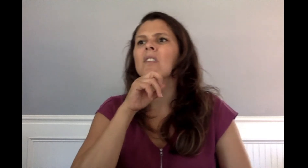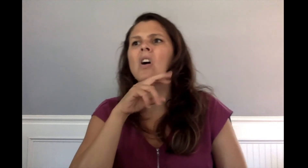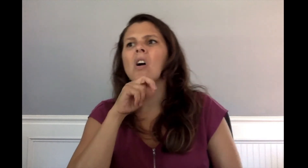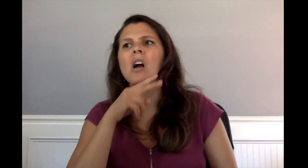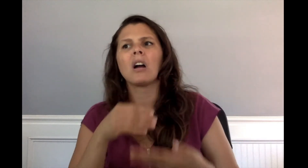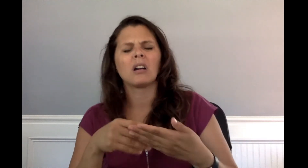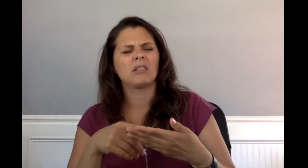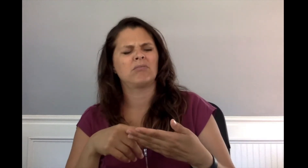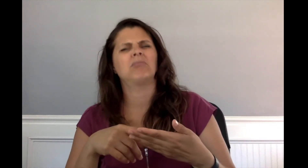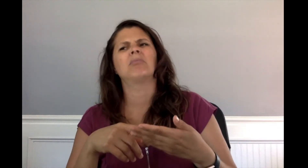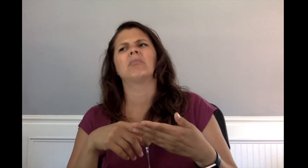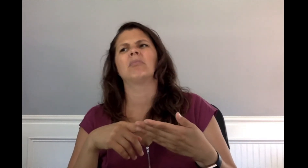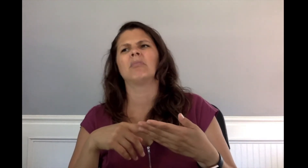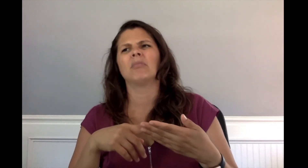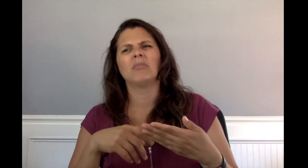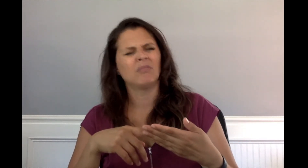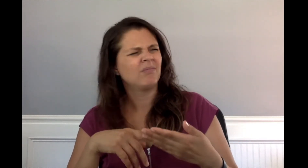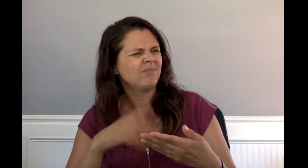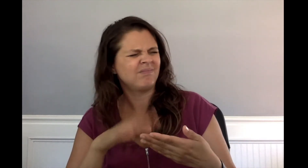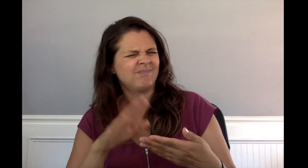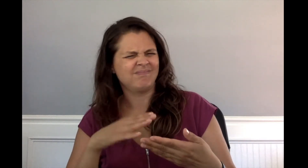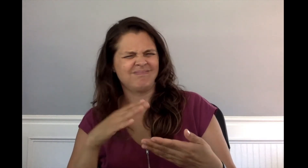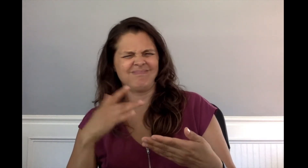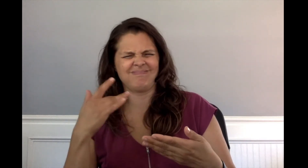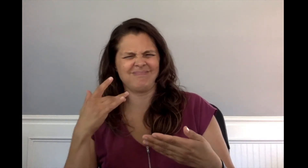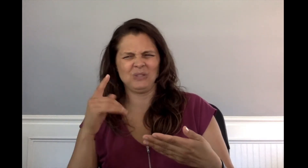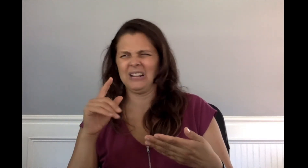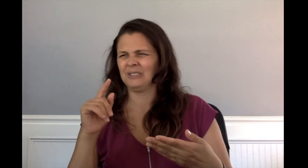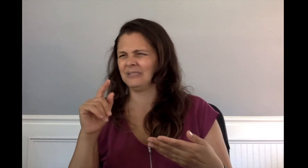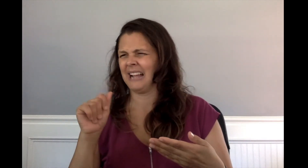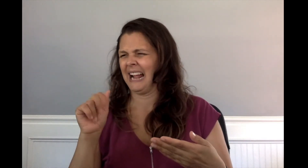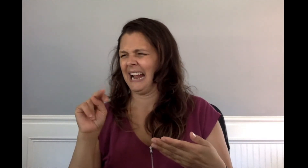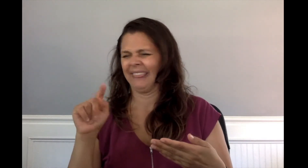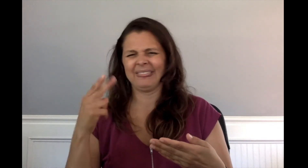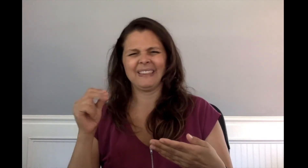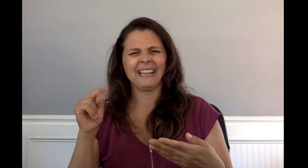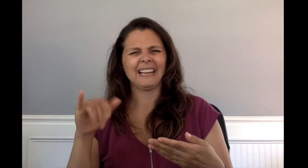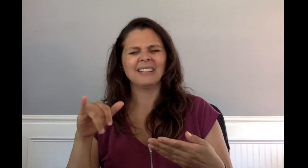Frog gave Charlie a puzzled look. She reached for the notebook and pen.